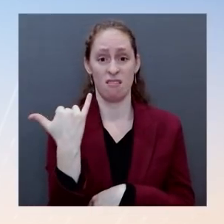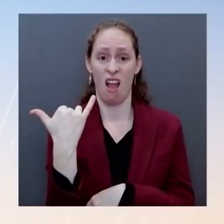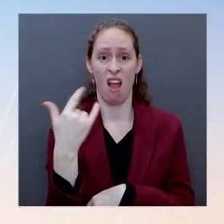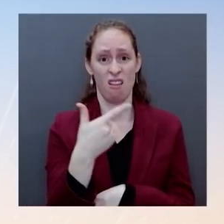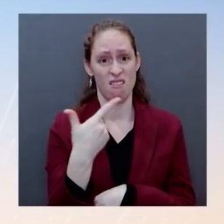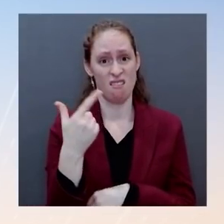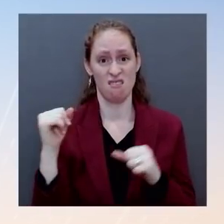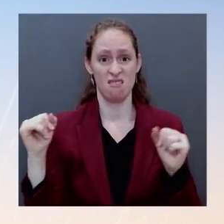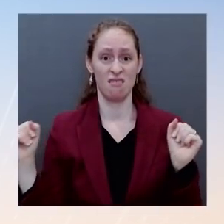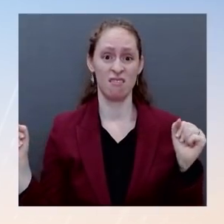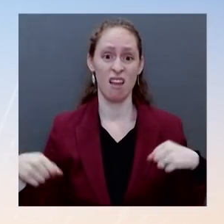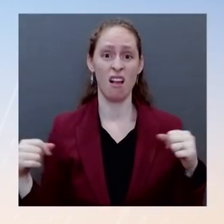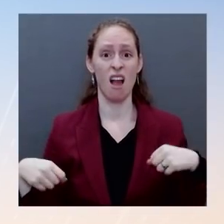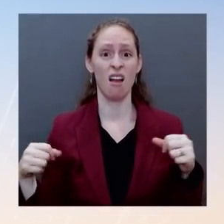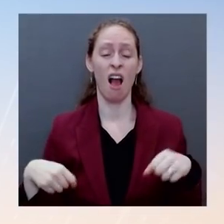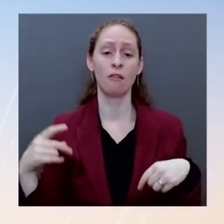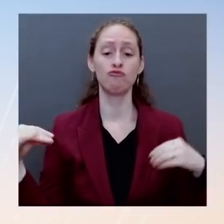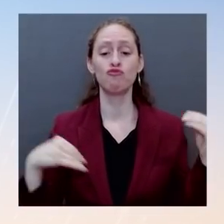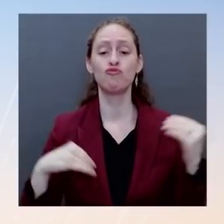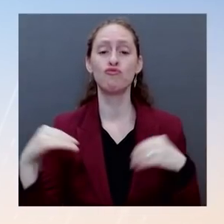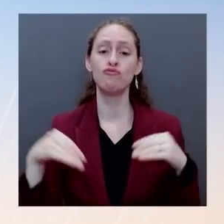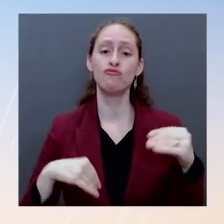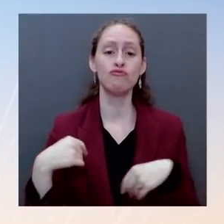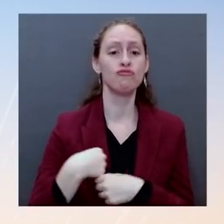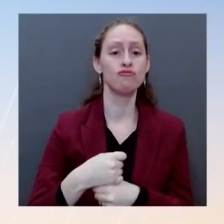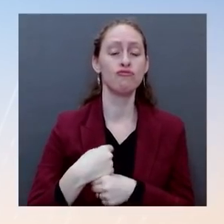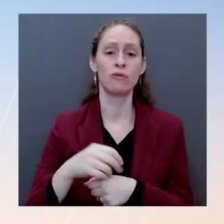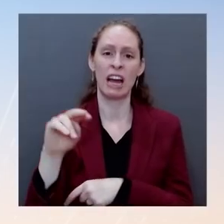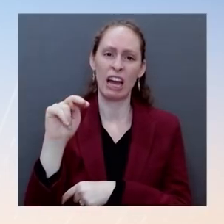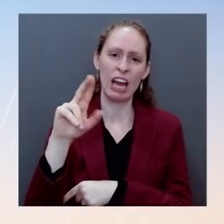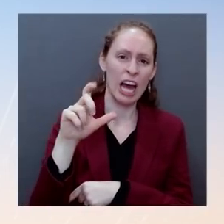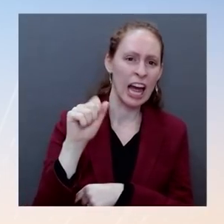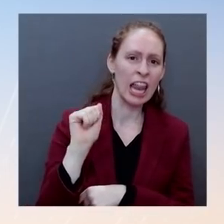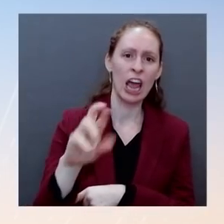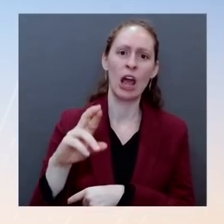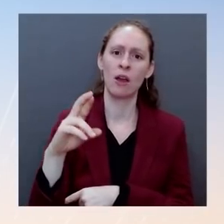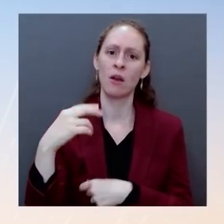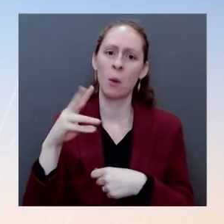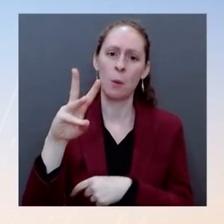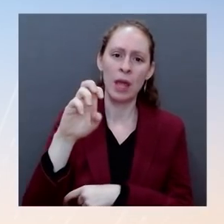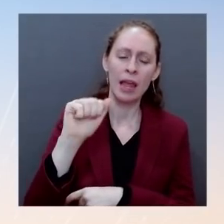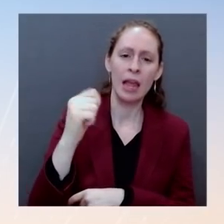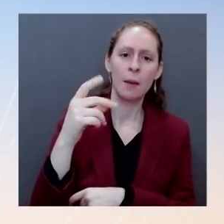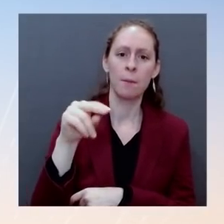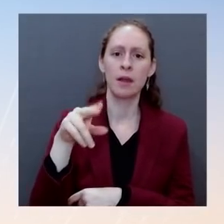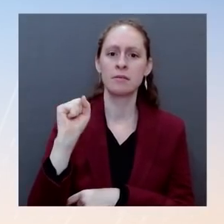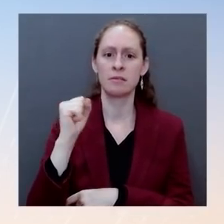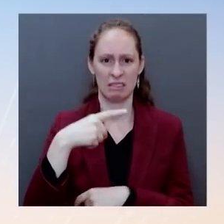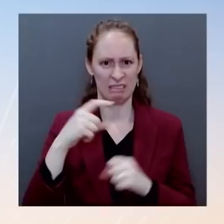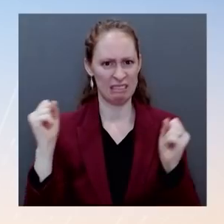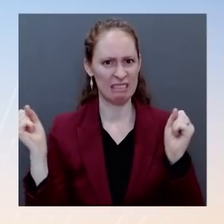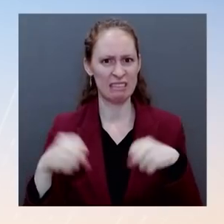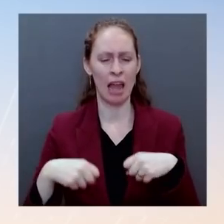proxy wars around the world -- would be happening if the former president had not recklessly pulled out of the nuclear deal